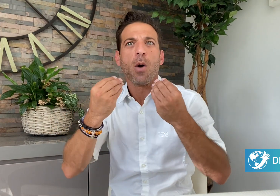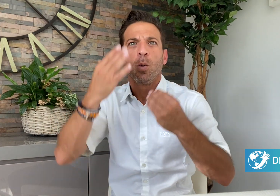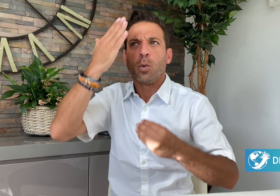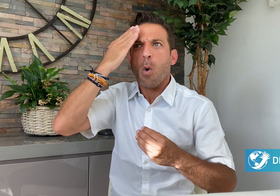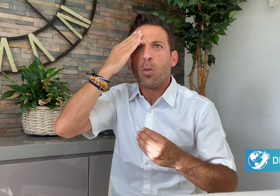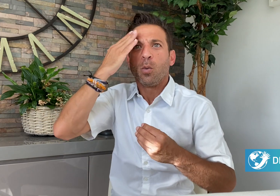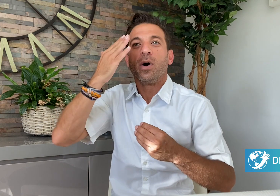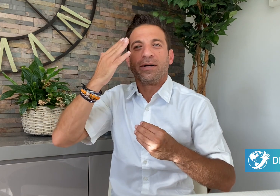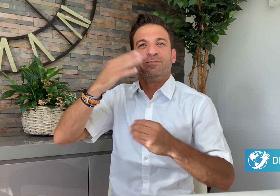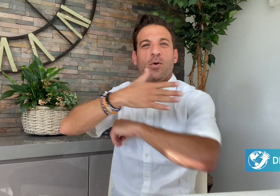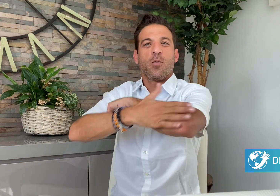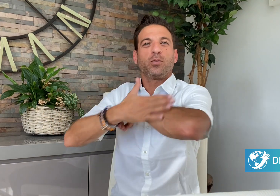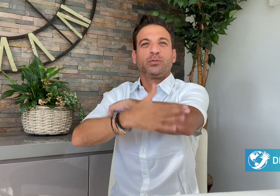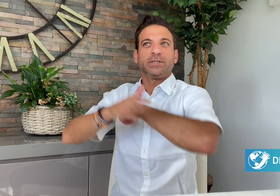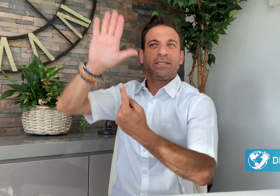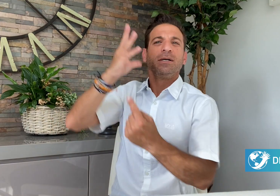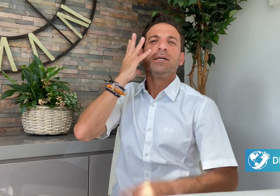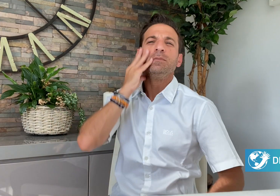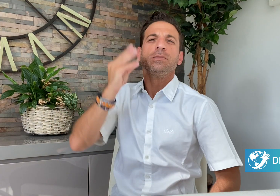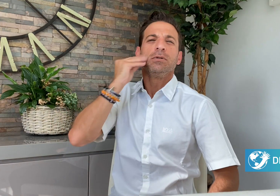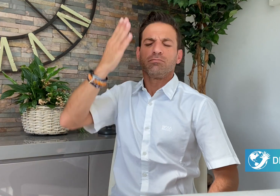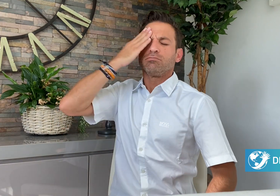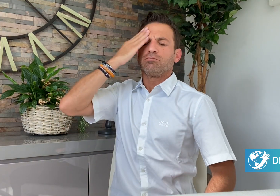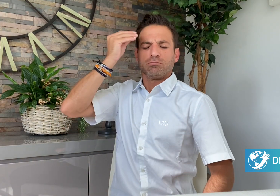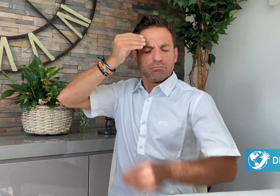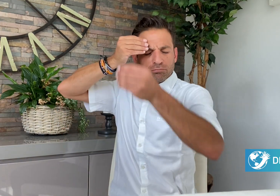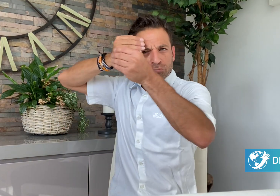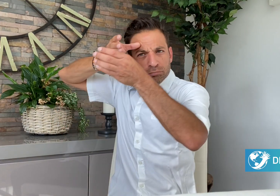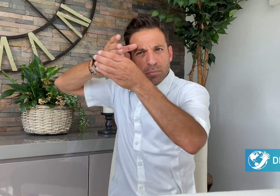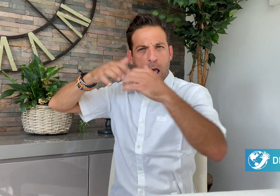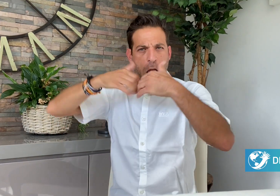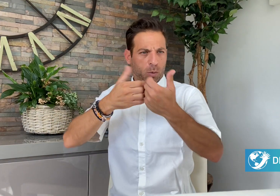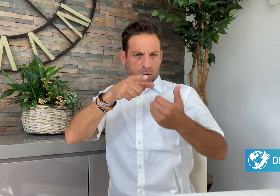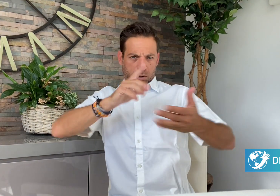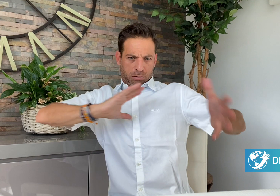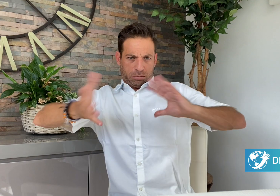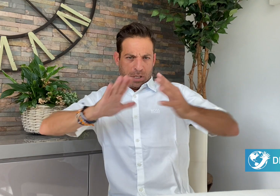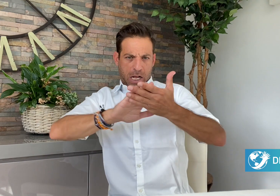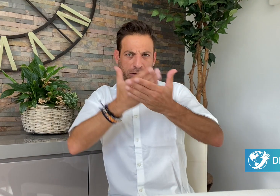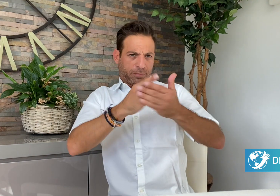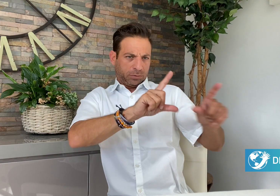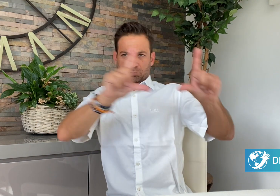on the country’s experience and knowledge of dealing